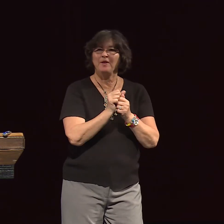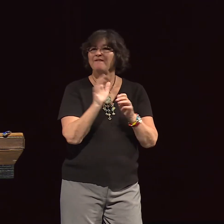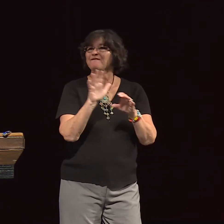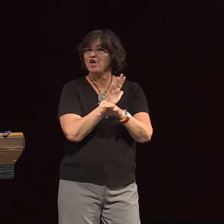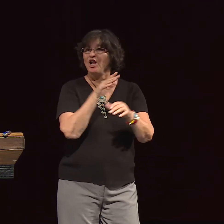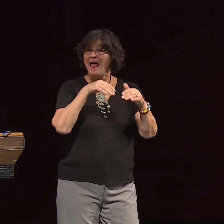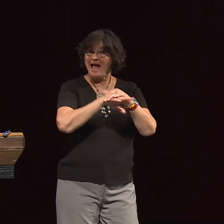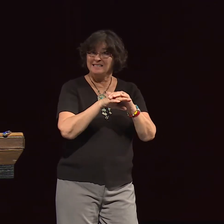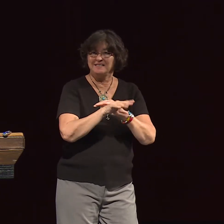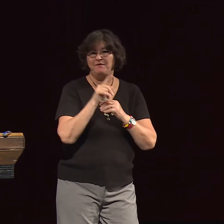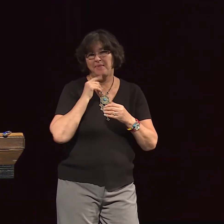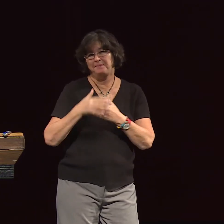is happening at home.